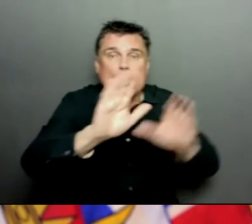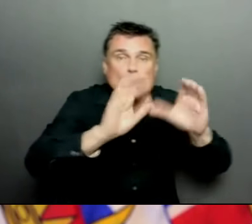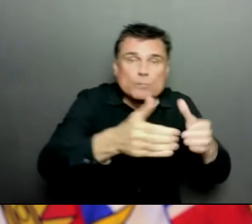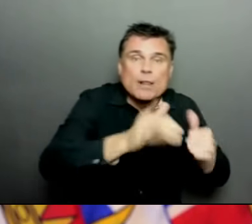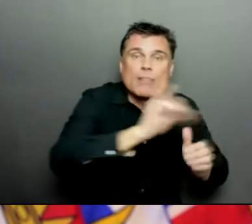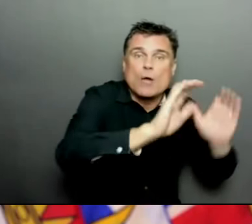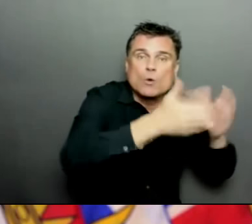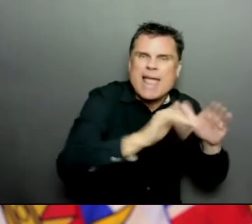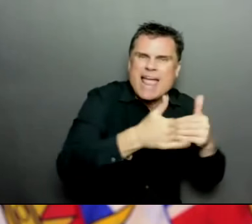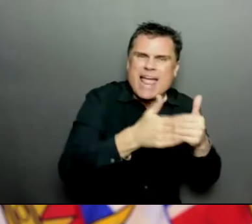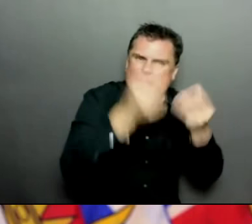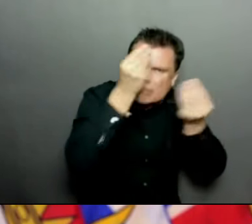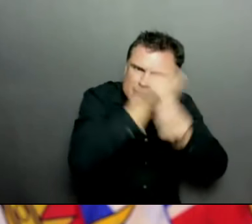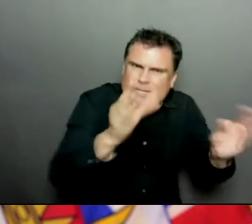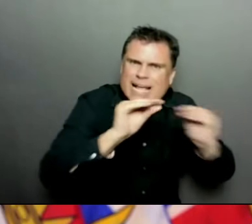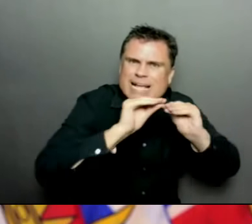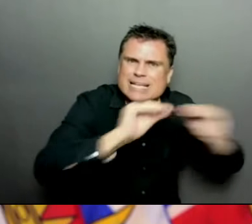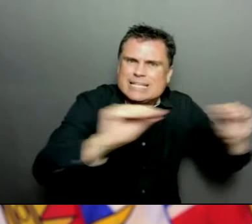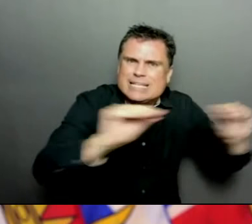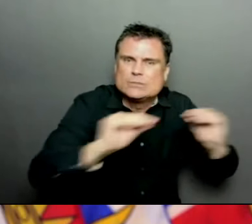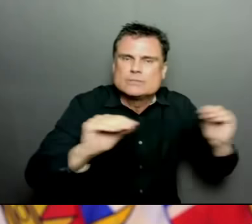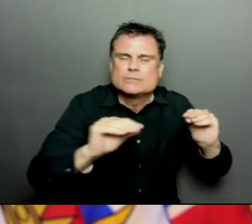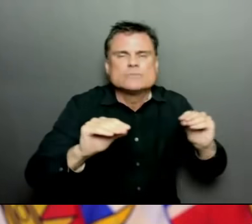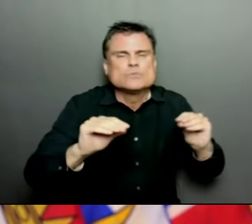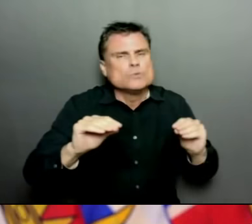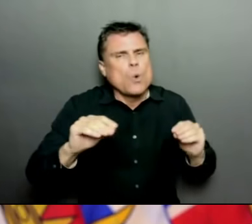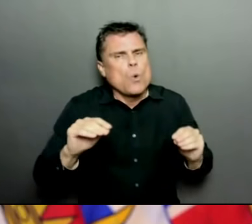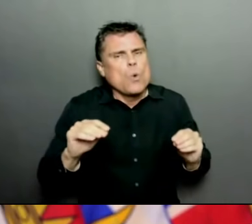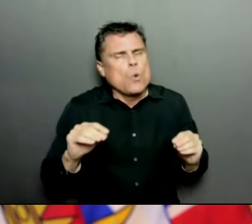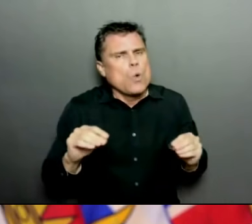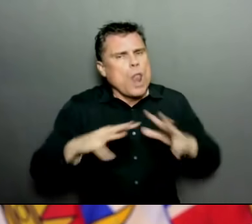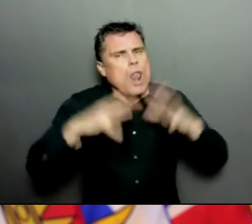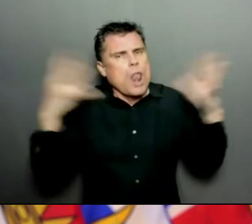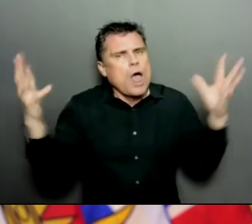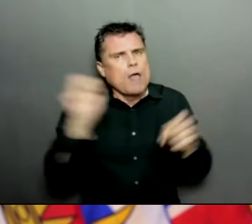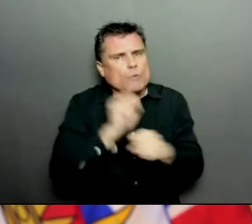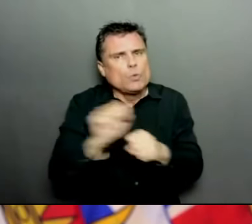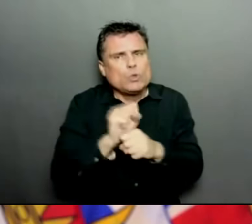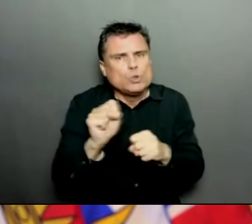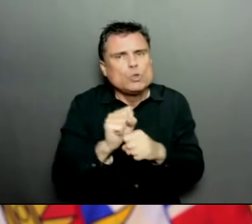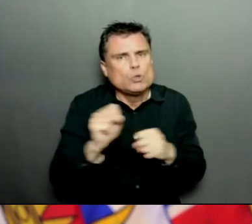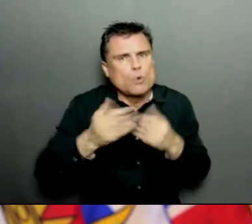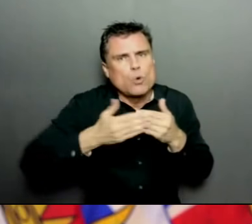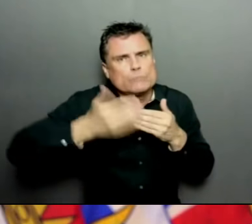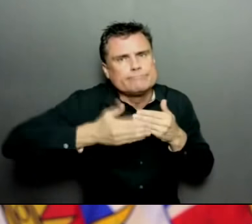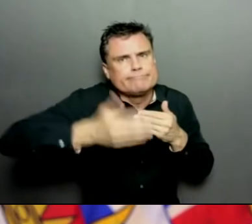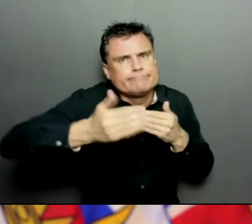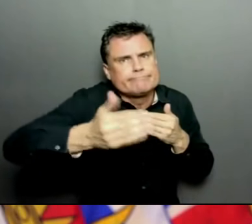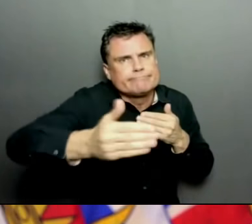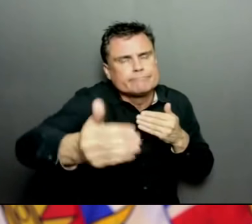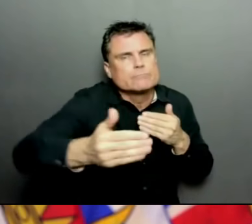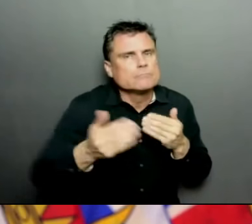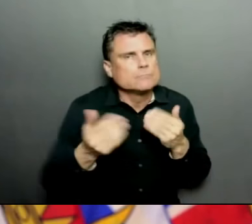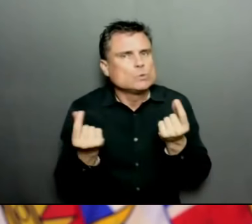some time to speak to them about the vaccine. I think these are very important considerations. We know this pandemic has differentially